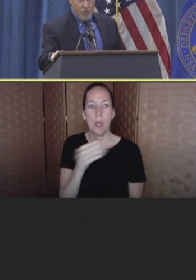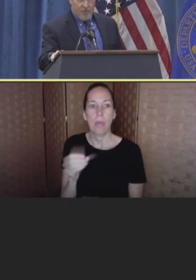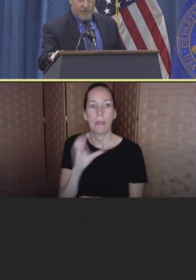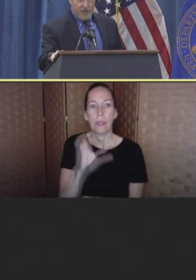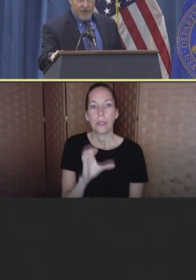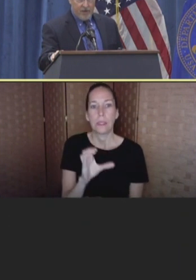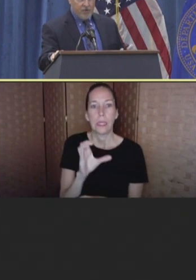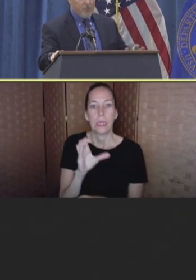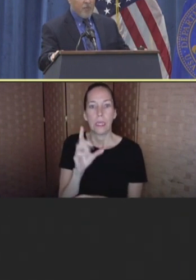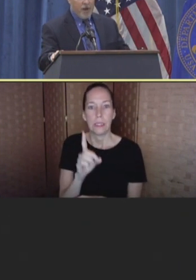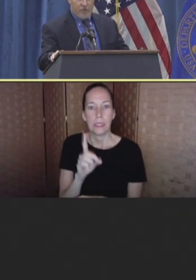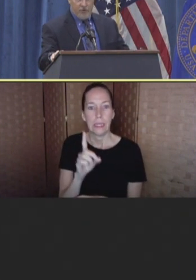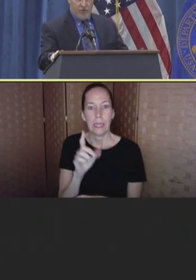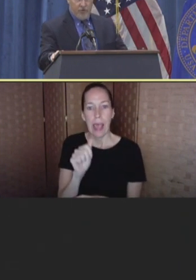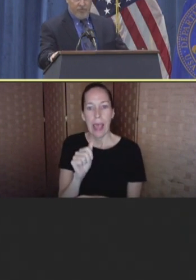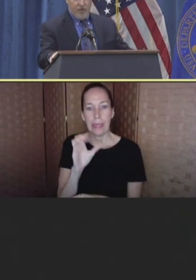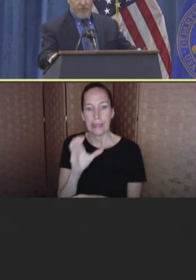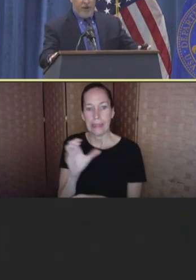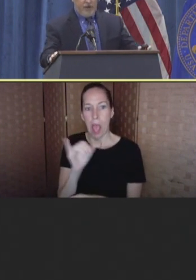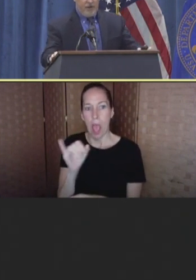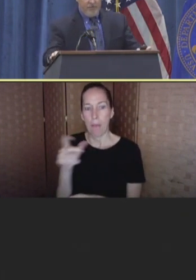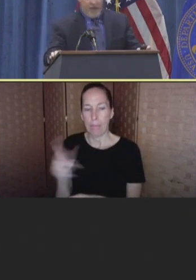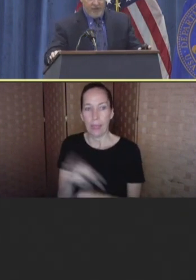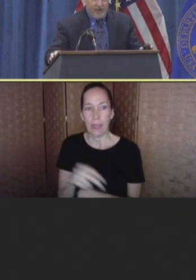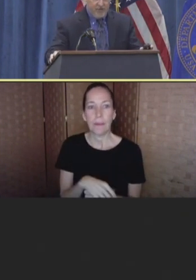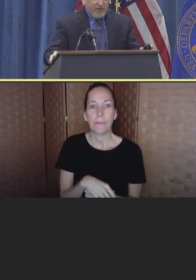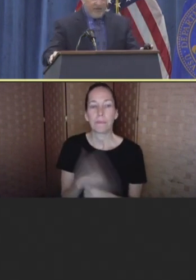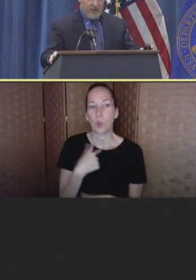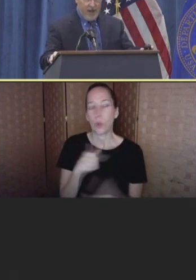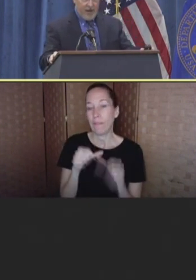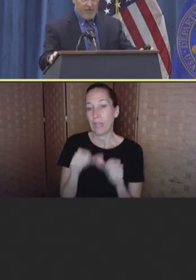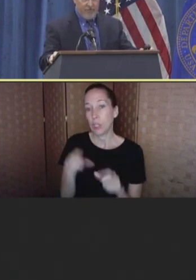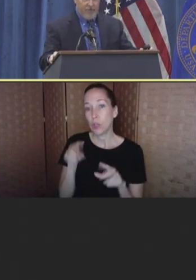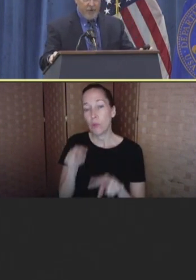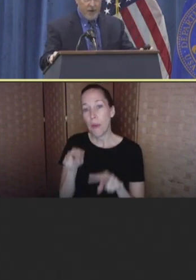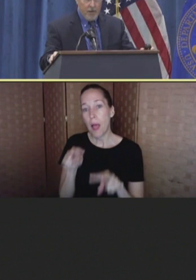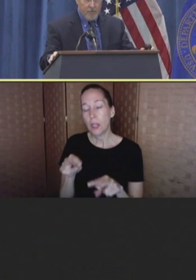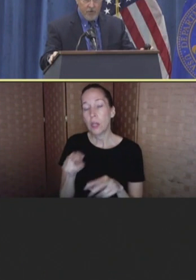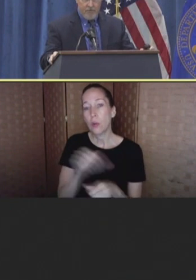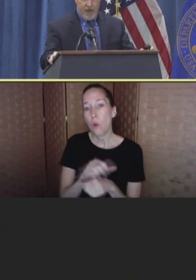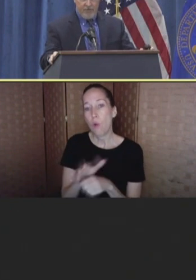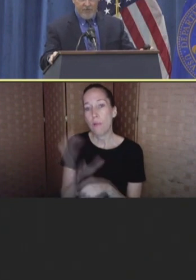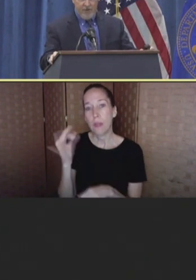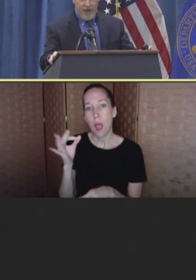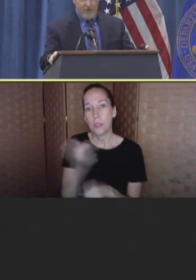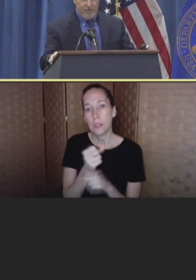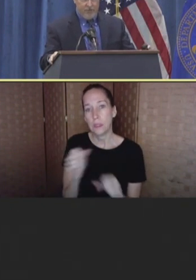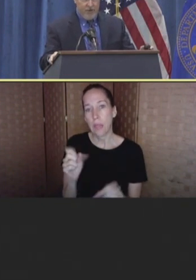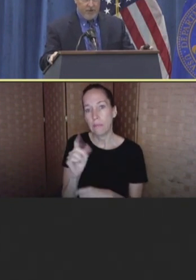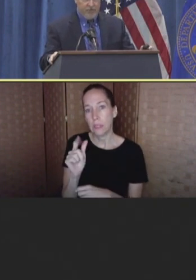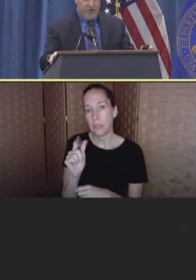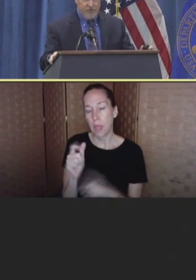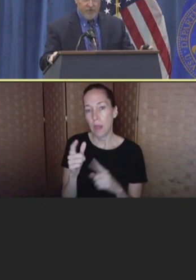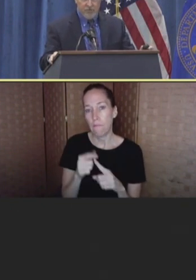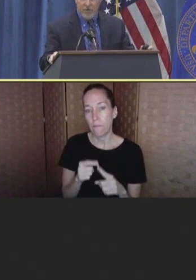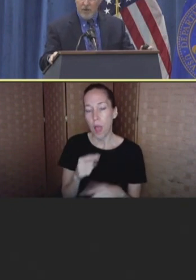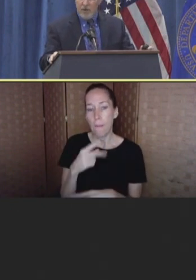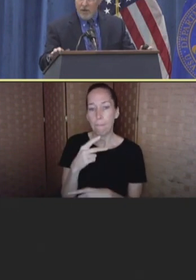We've continued to monitor COVID-19 vaccine safety data from a number of passive and active surveillance systems.